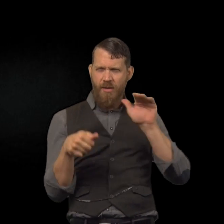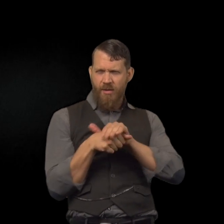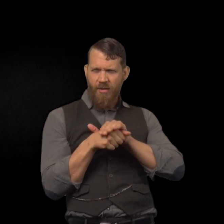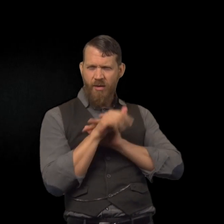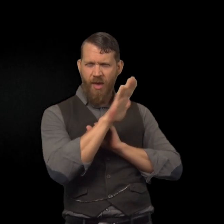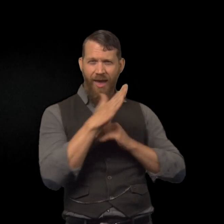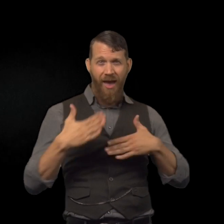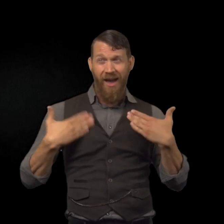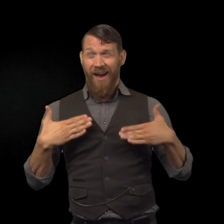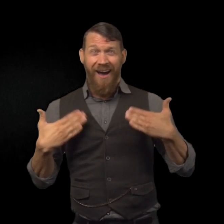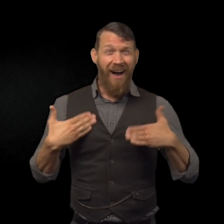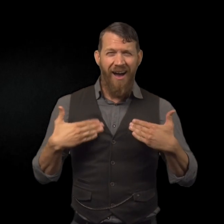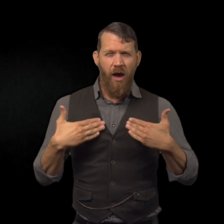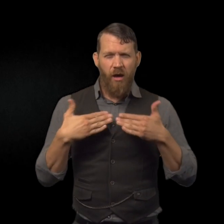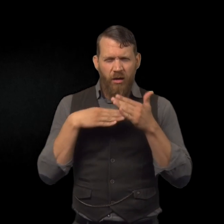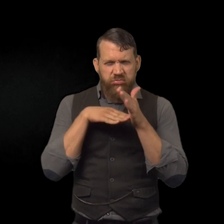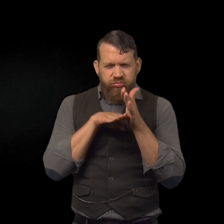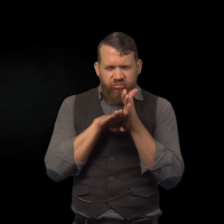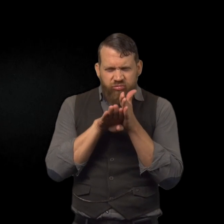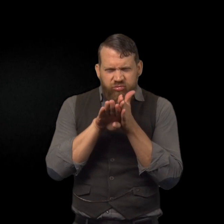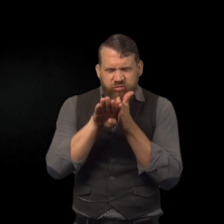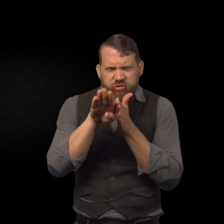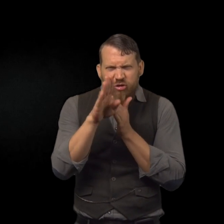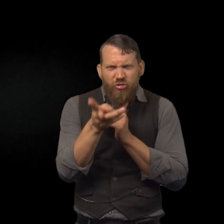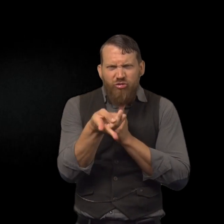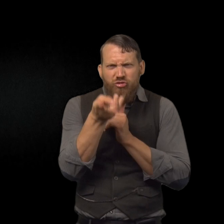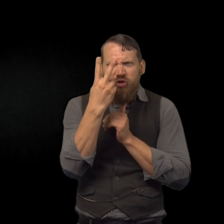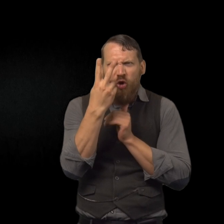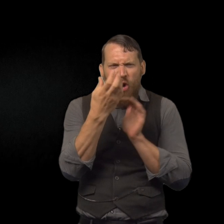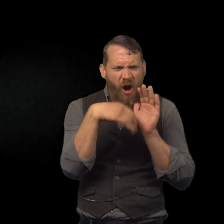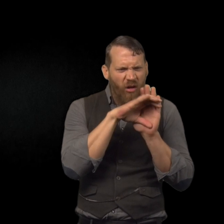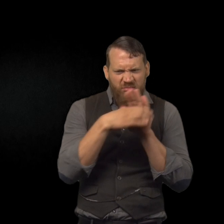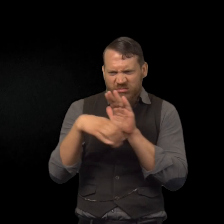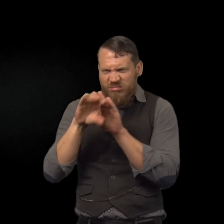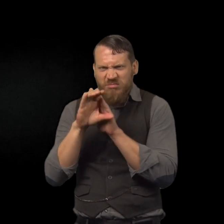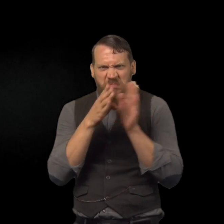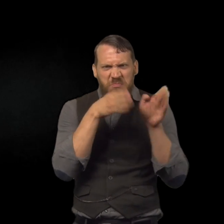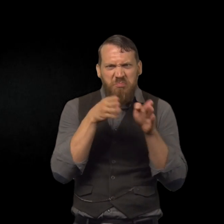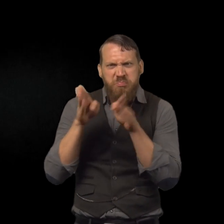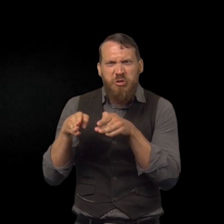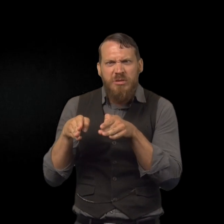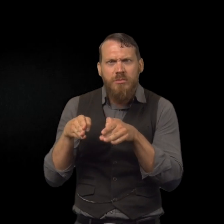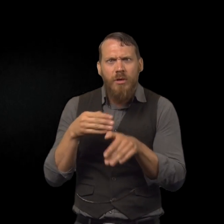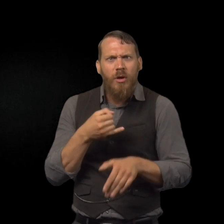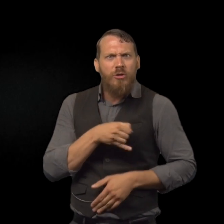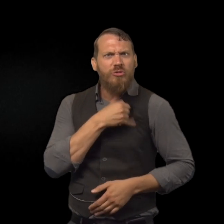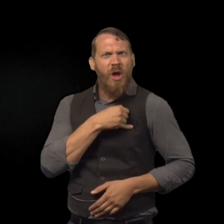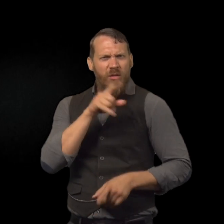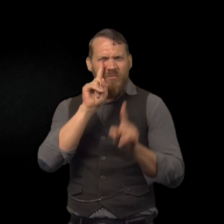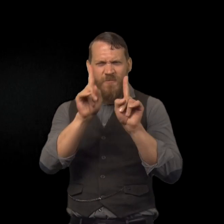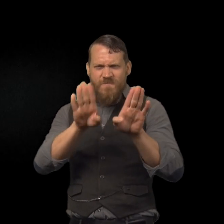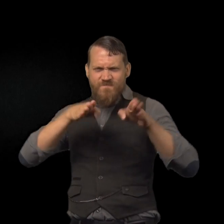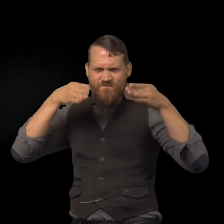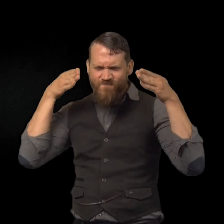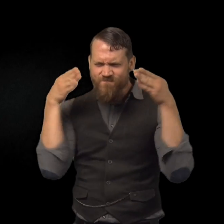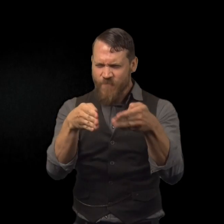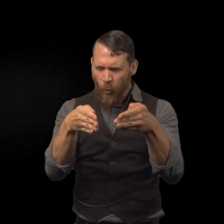on hid his natural high spirits and developed a double character.